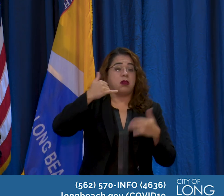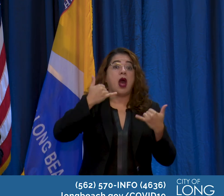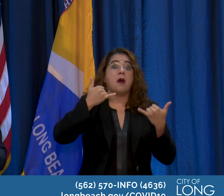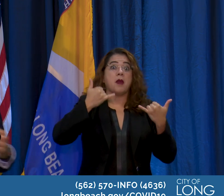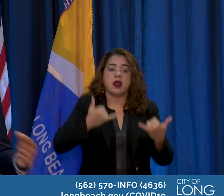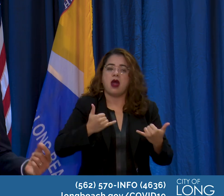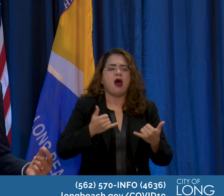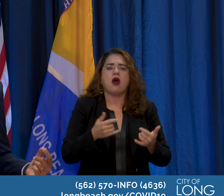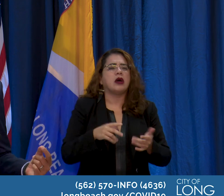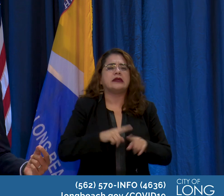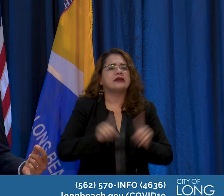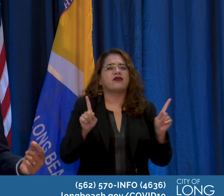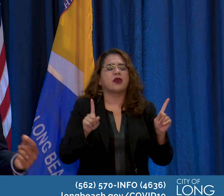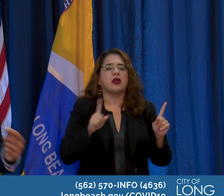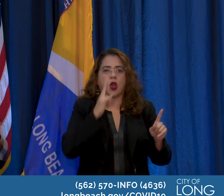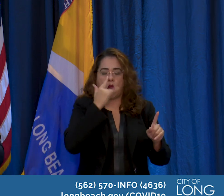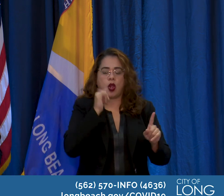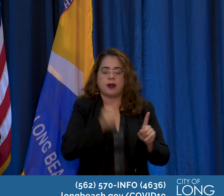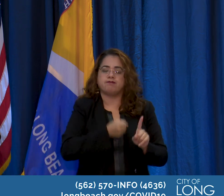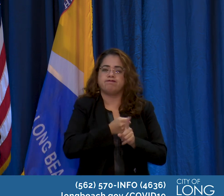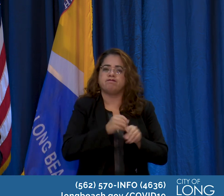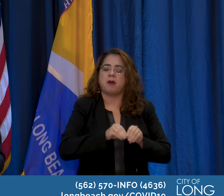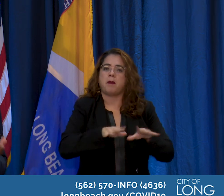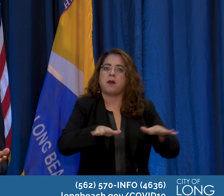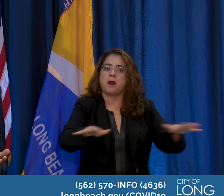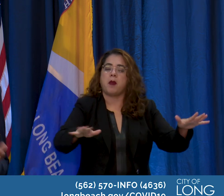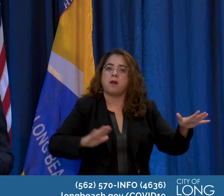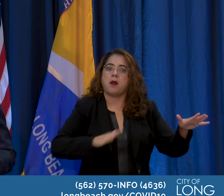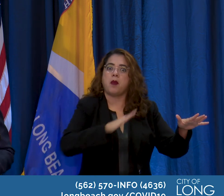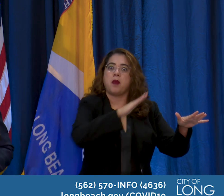Now back here in California, we're seeing the opposite happen.